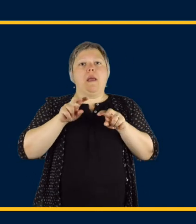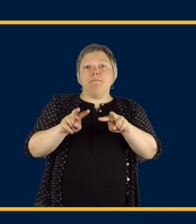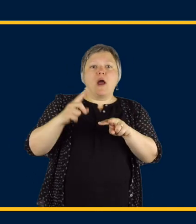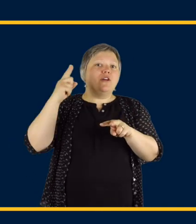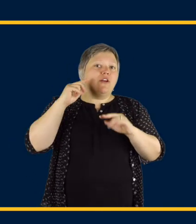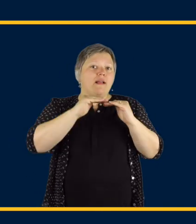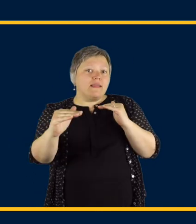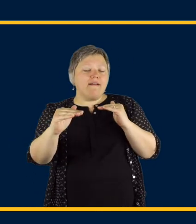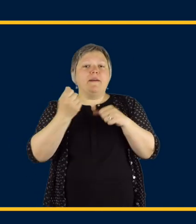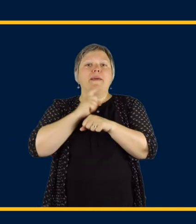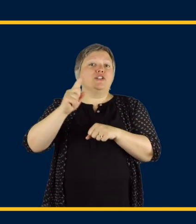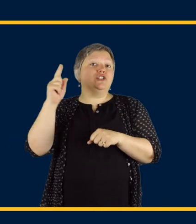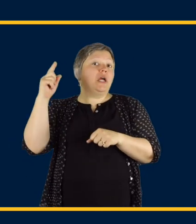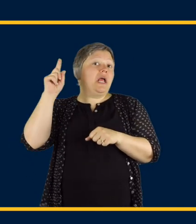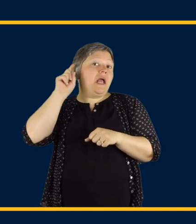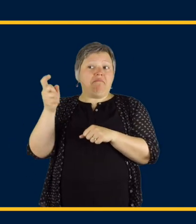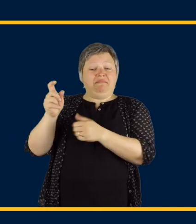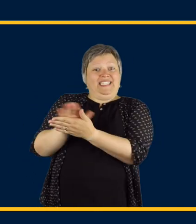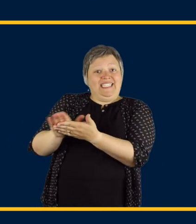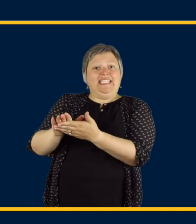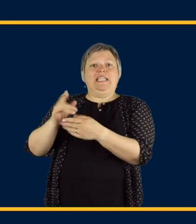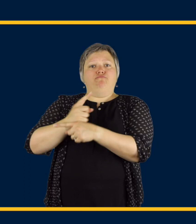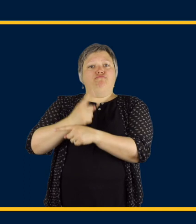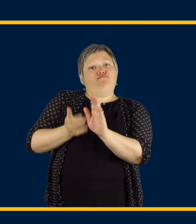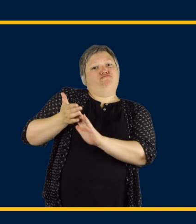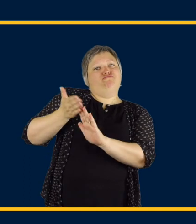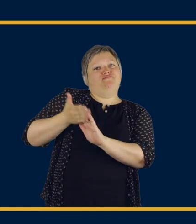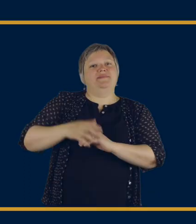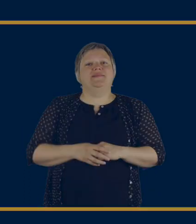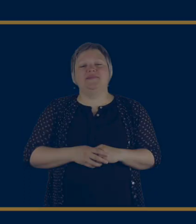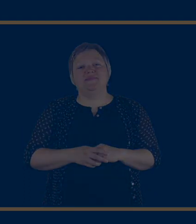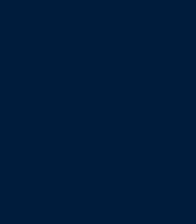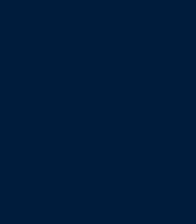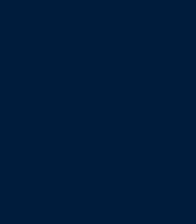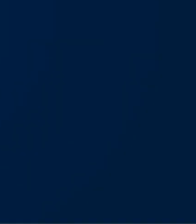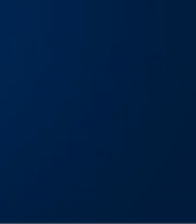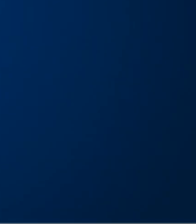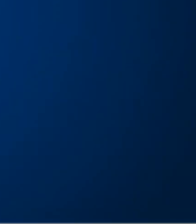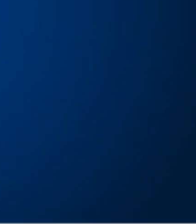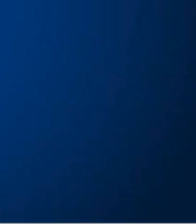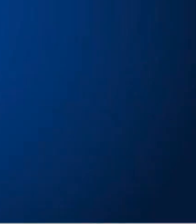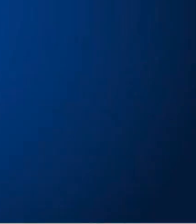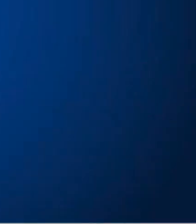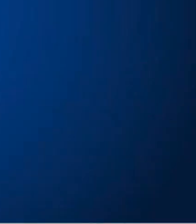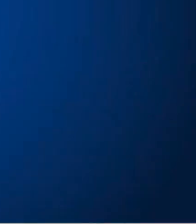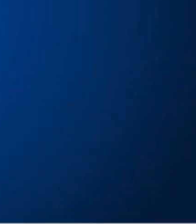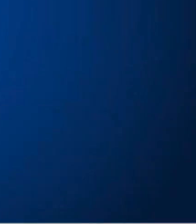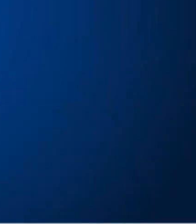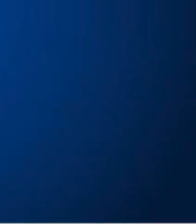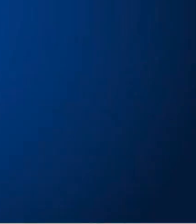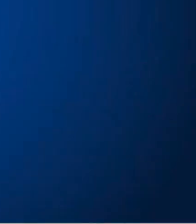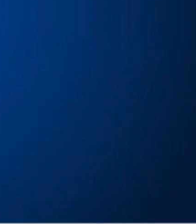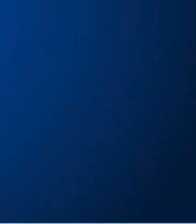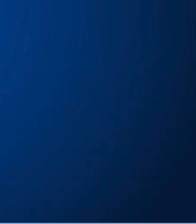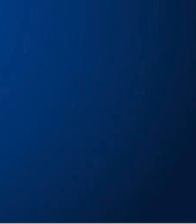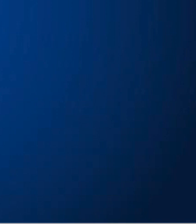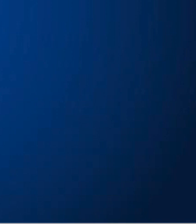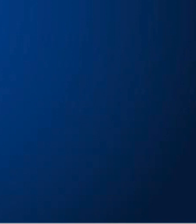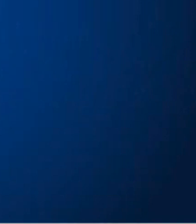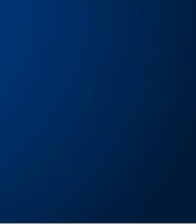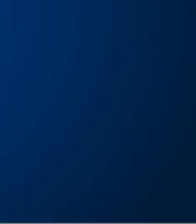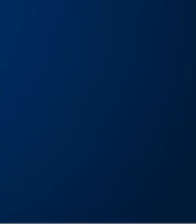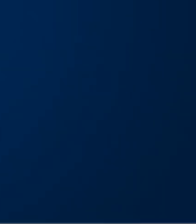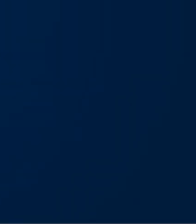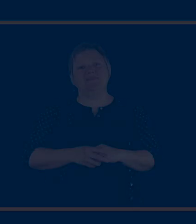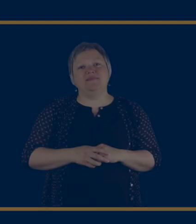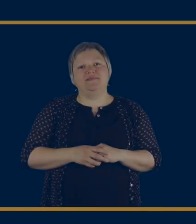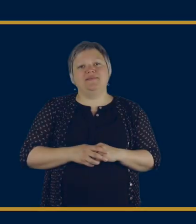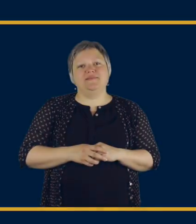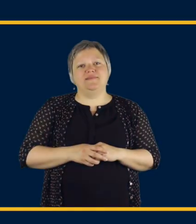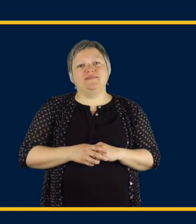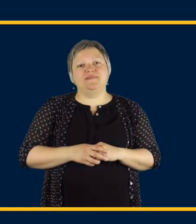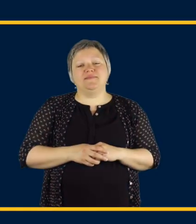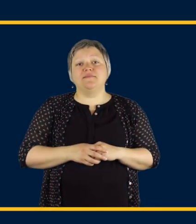for changes of the hearing level and ensuring that the equipment is clean and working properly.